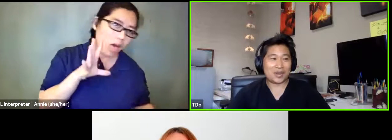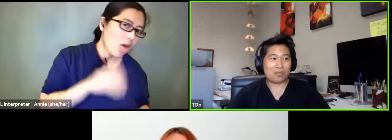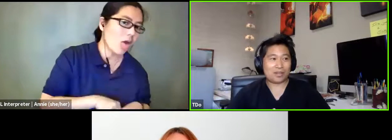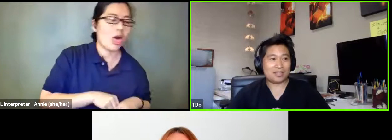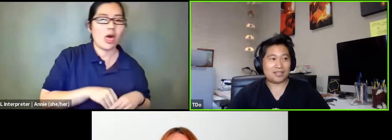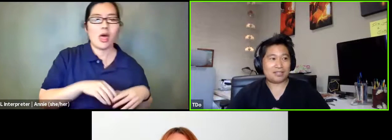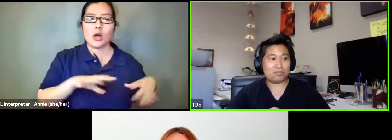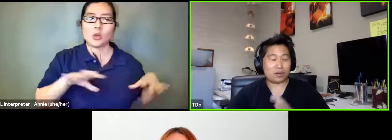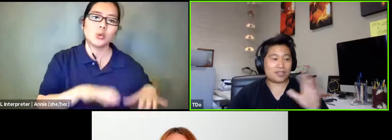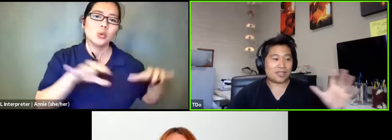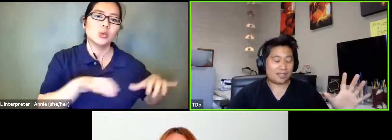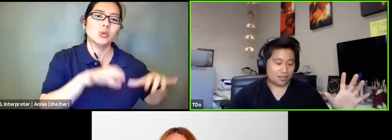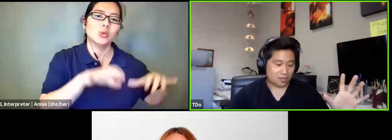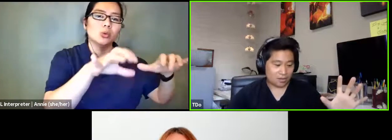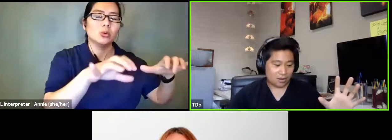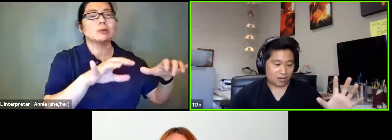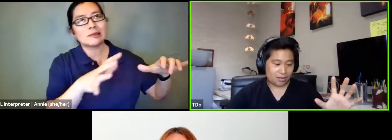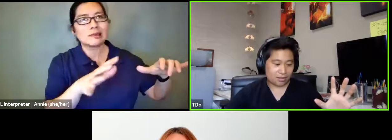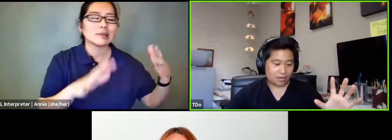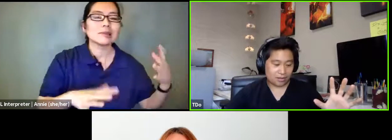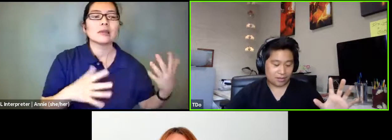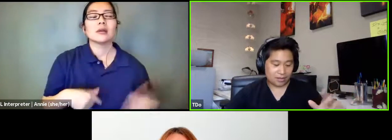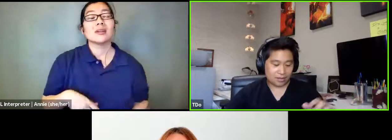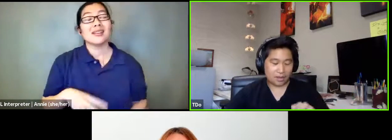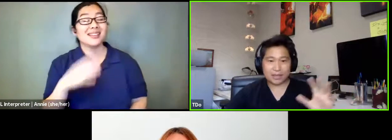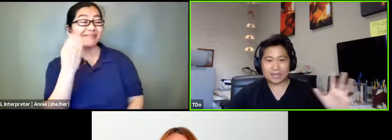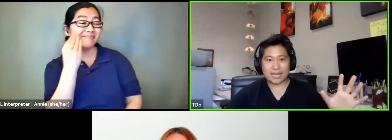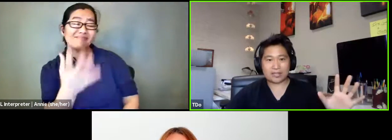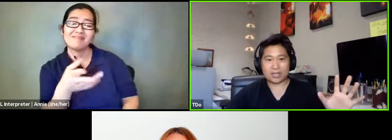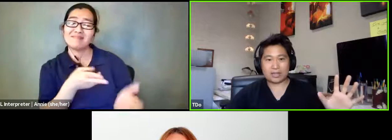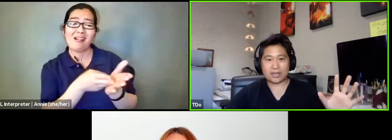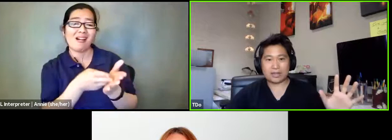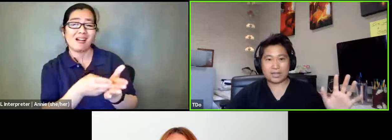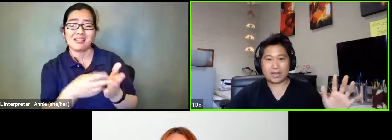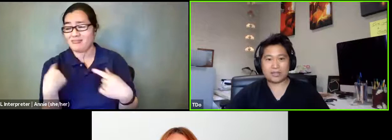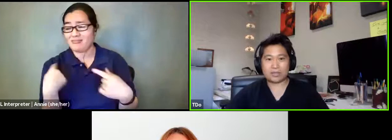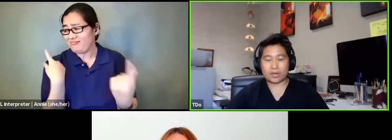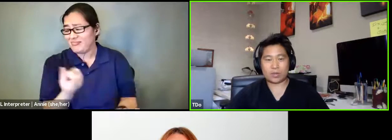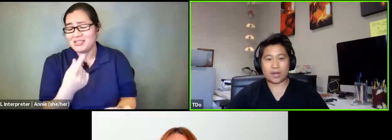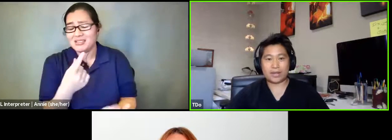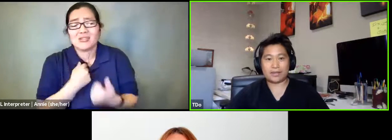I went into this burst into our company Slack channel and then I just went quiet.